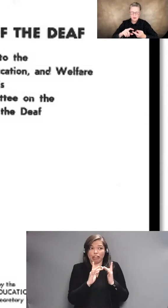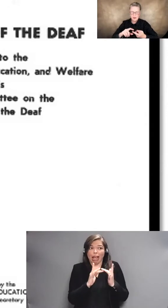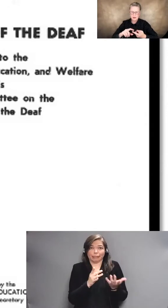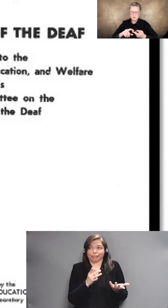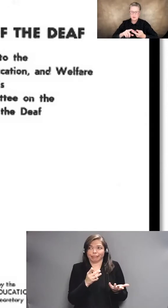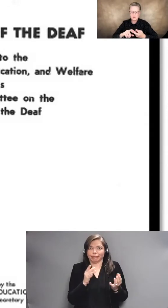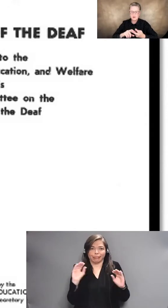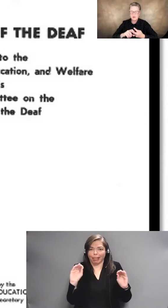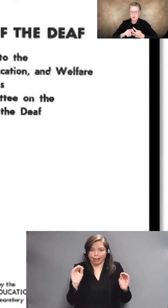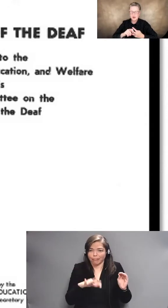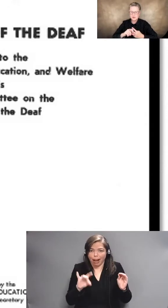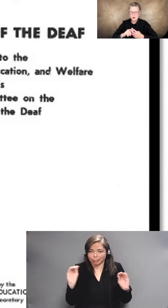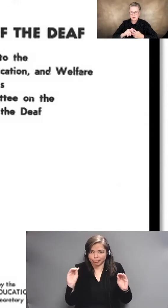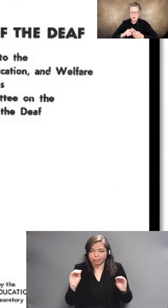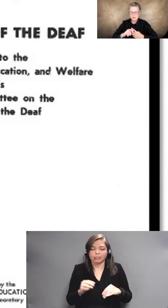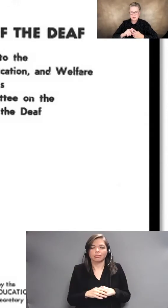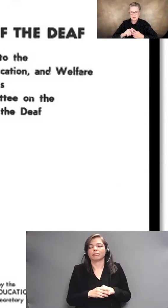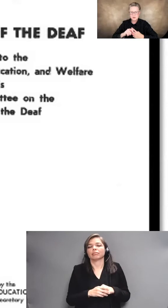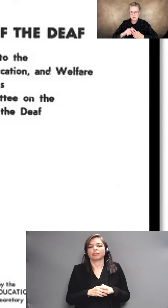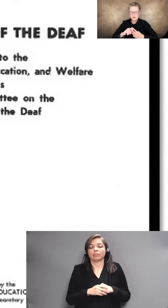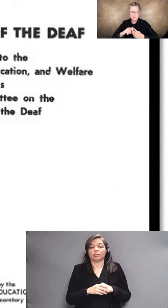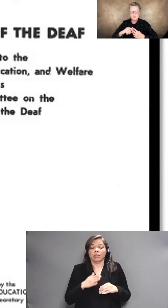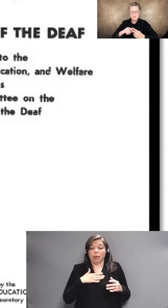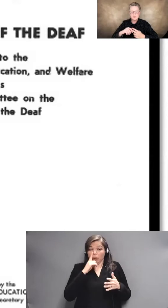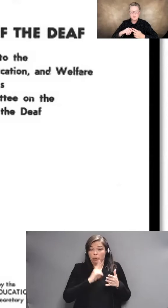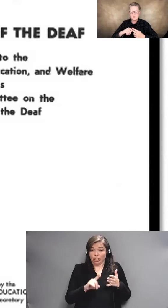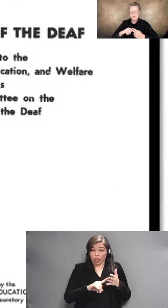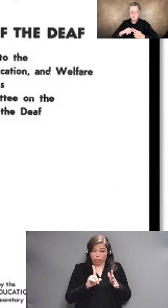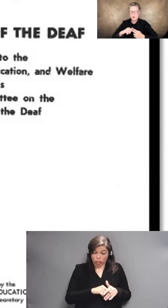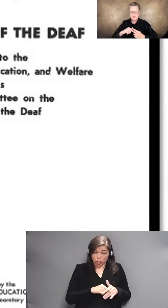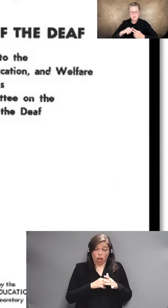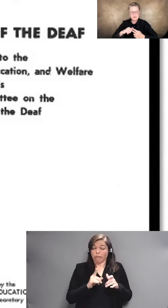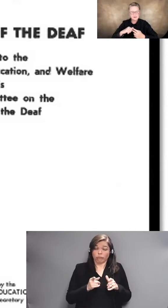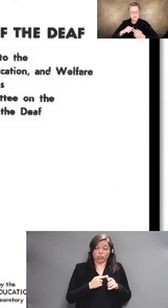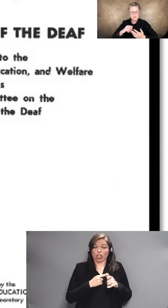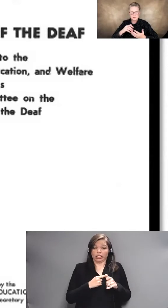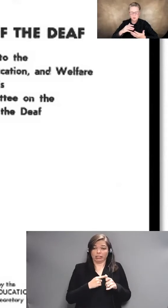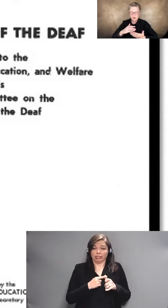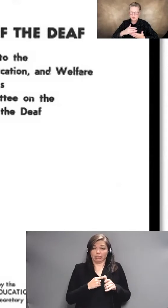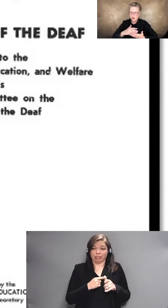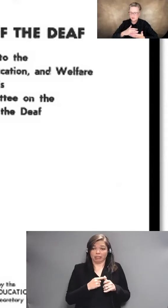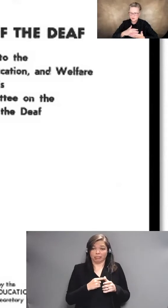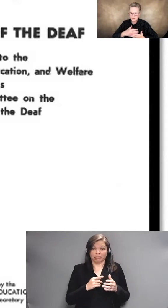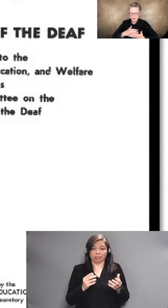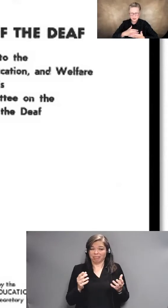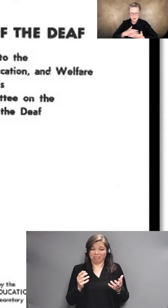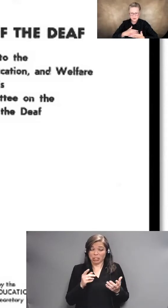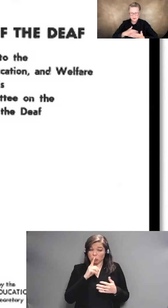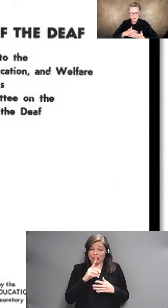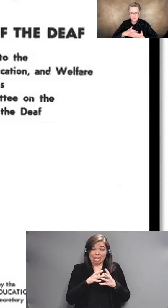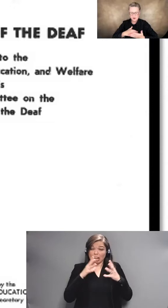and when I started my research . . . there weren't a lot of dissertations that were